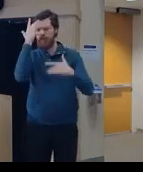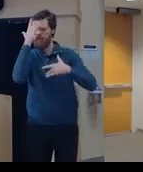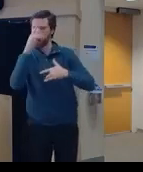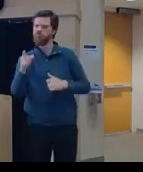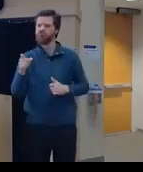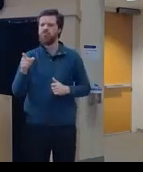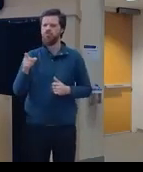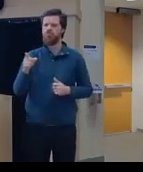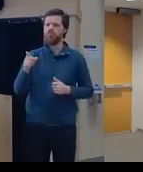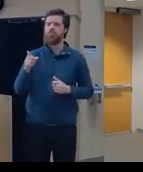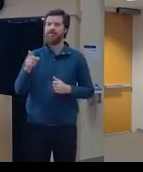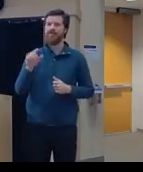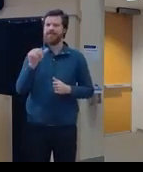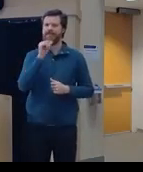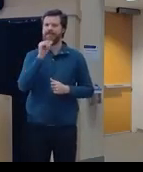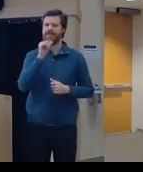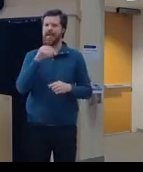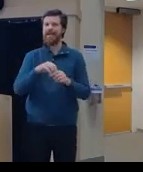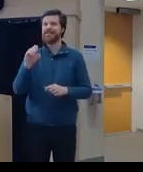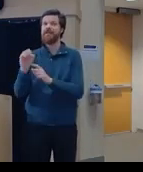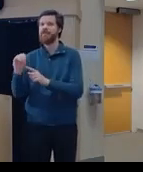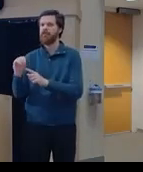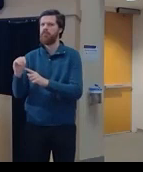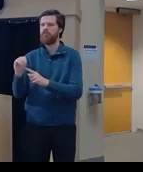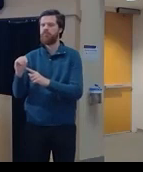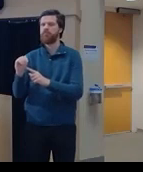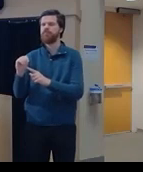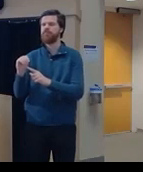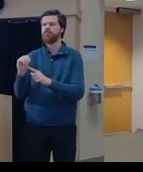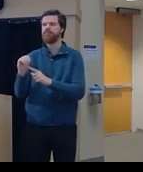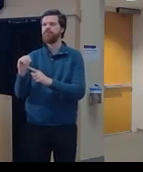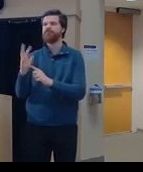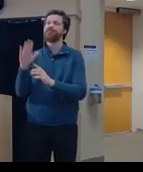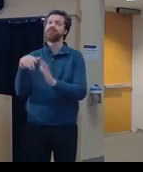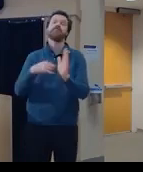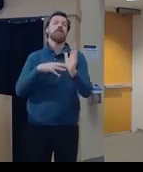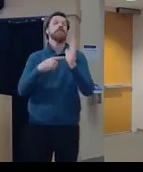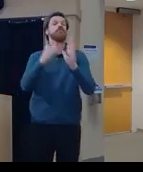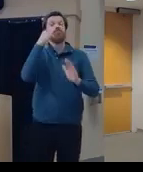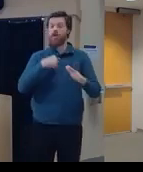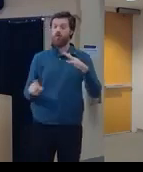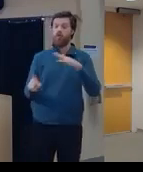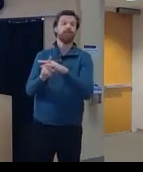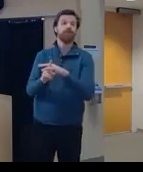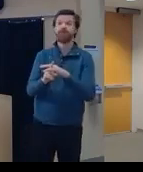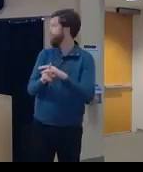um that wouldn't be in the DSM right uh so for example if I showed up today with my hair dyed